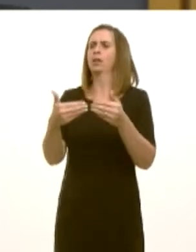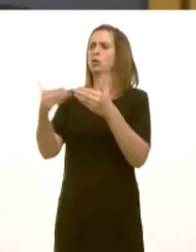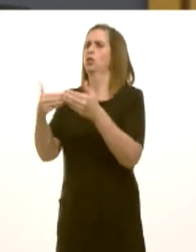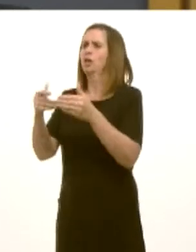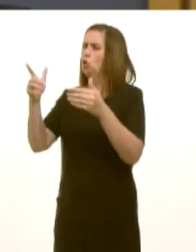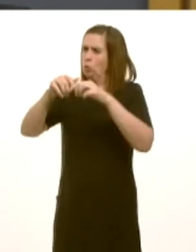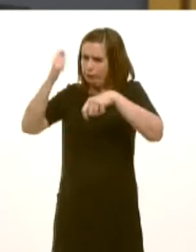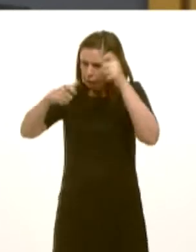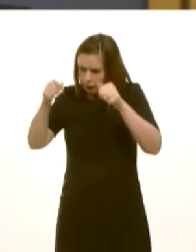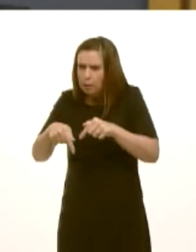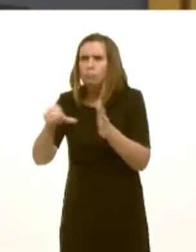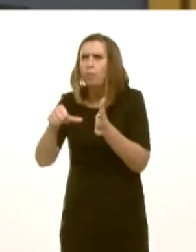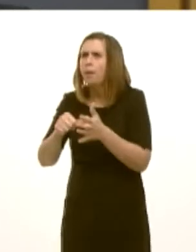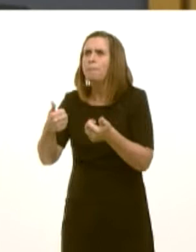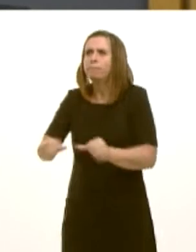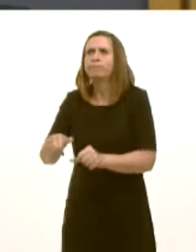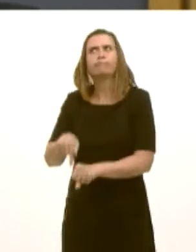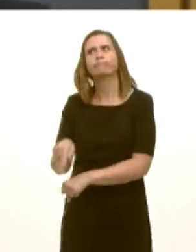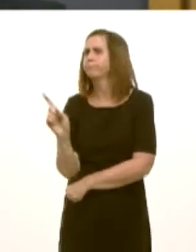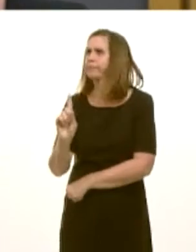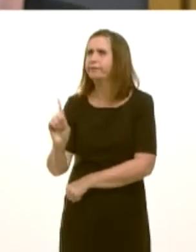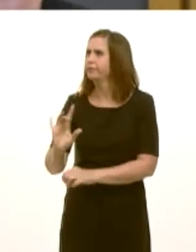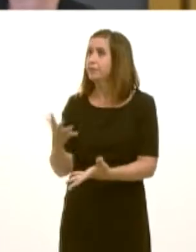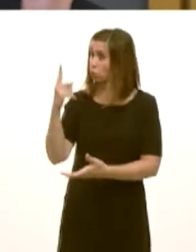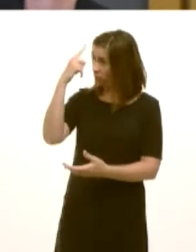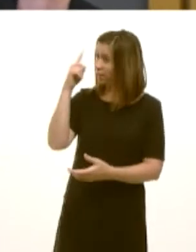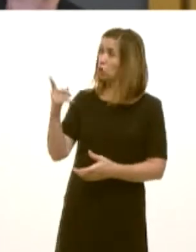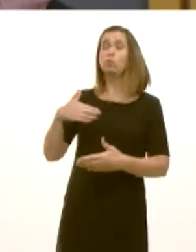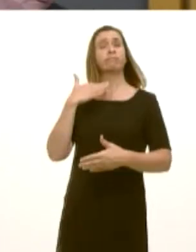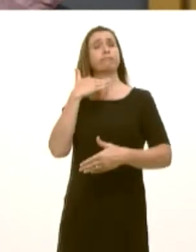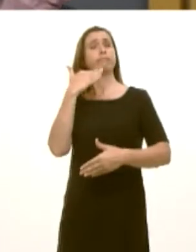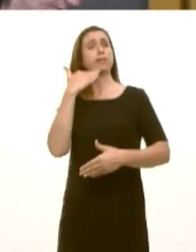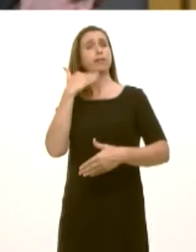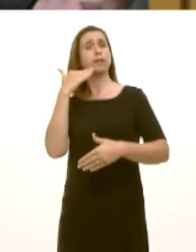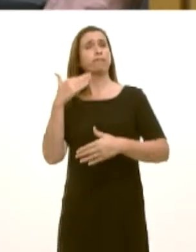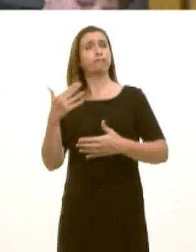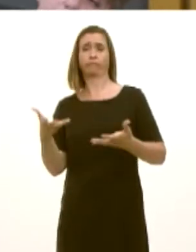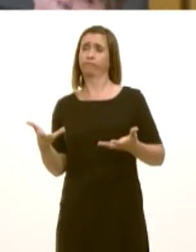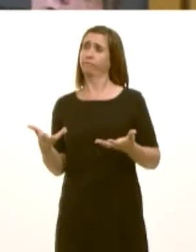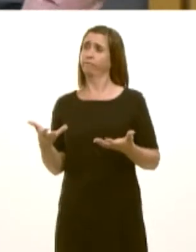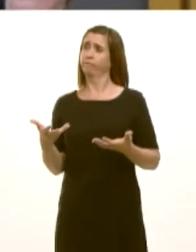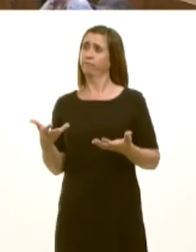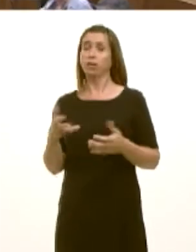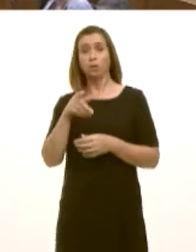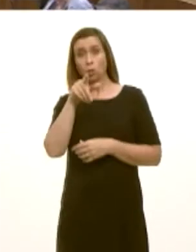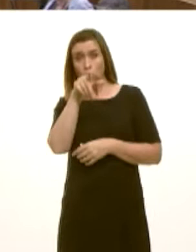Do you think that you are doing enough, First Minister, and do you intend to maintain your current approach in your forthcoming budget?